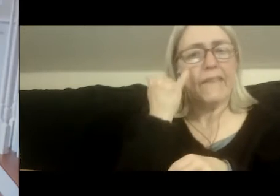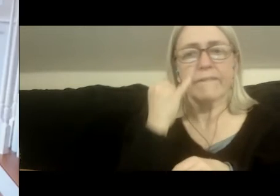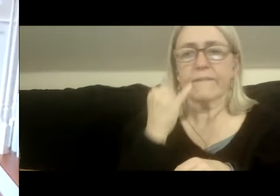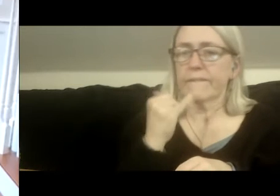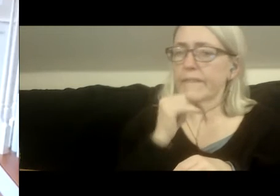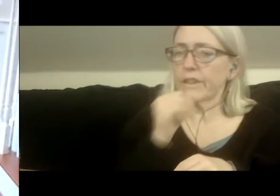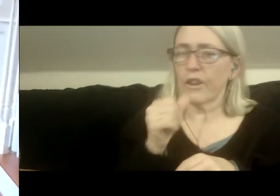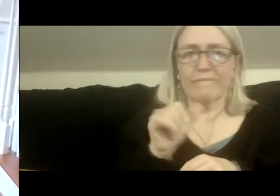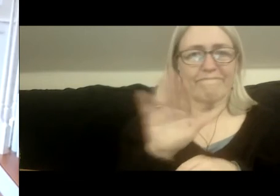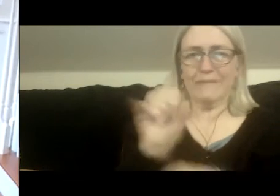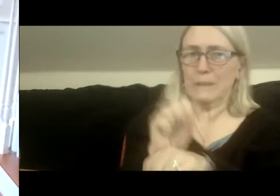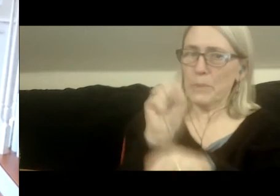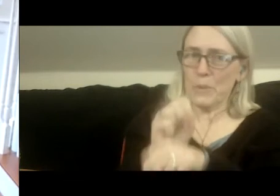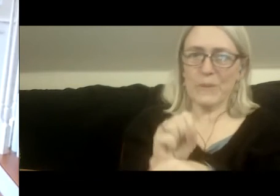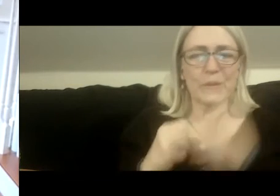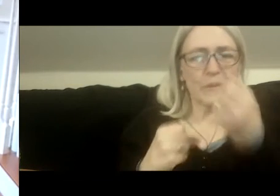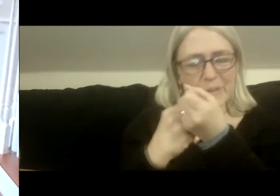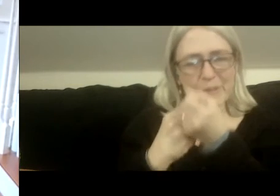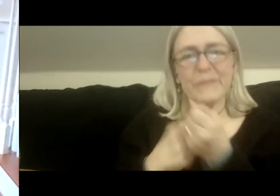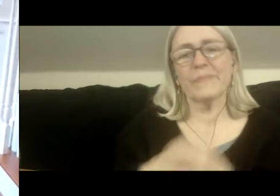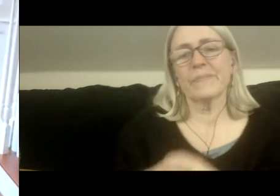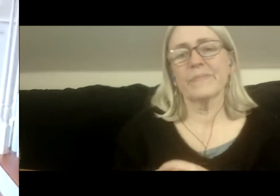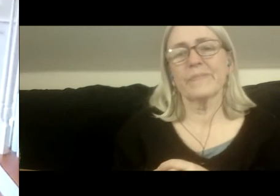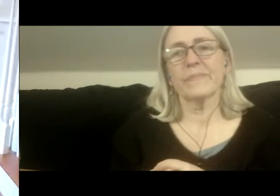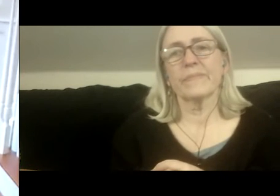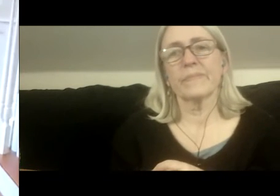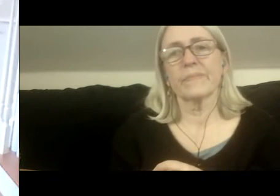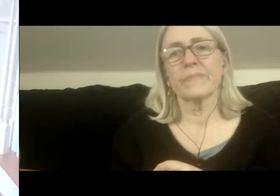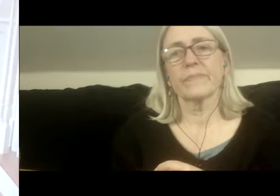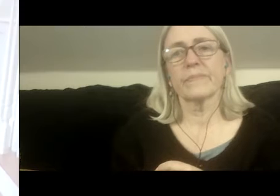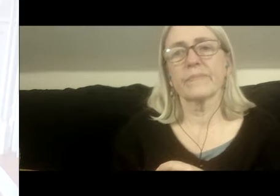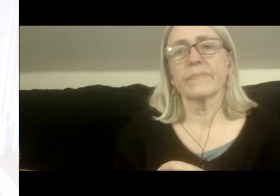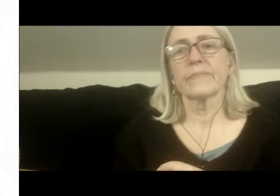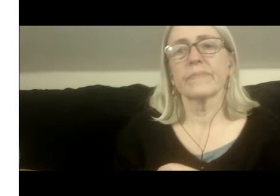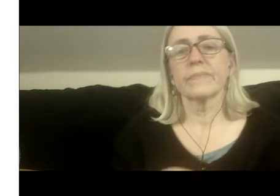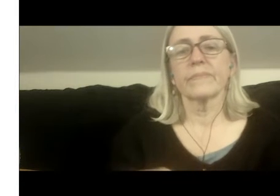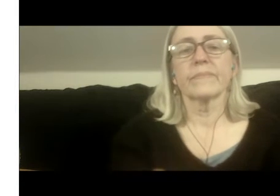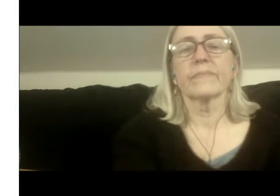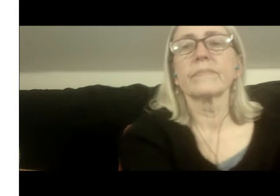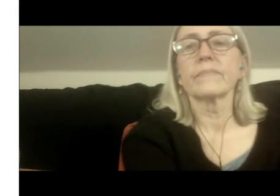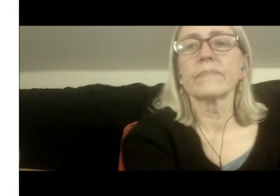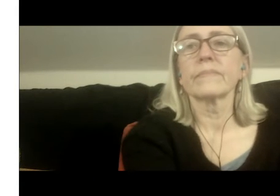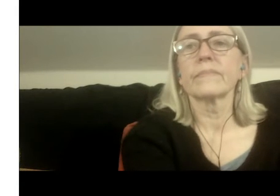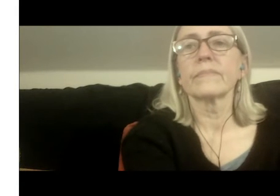Let's recognize the Biomed CARE Team. When the call to ramp down research was made in mid-March,